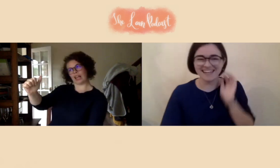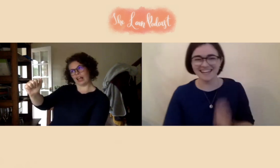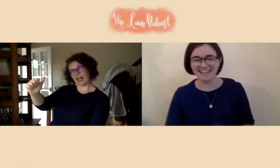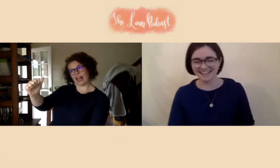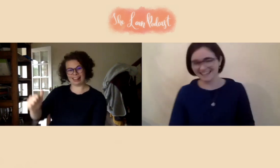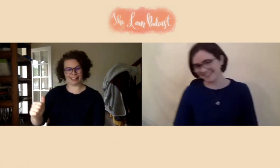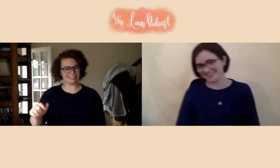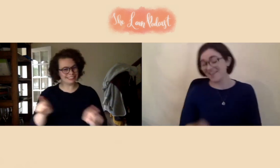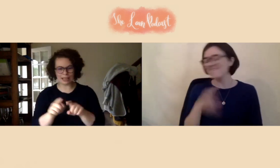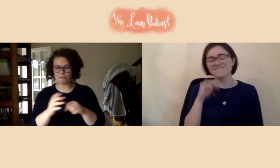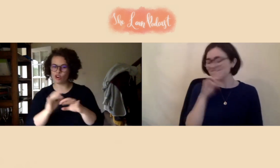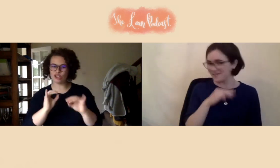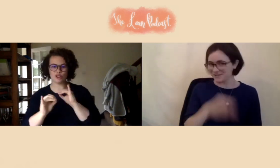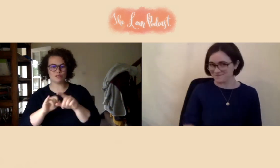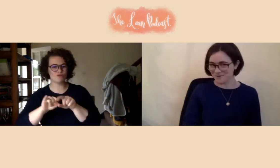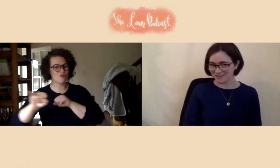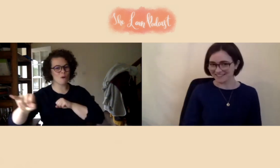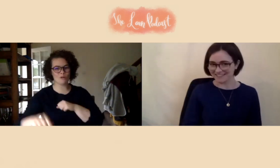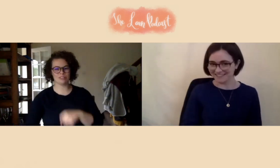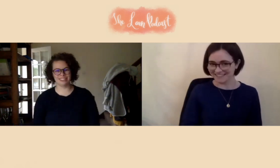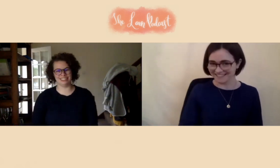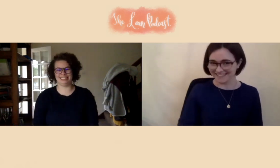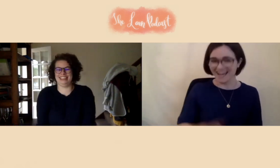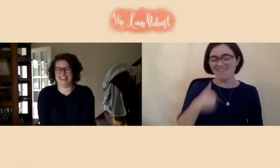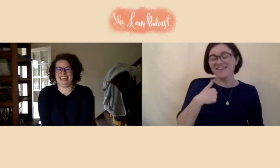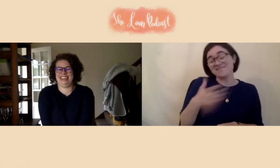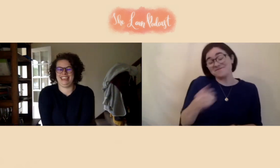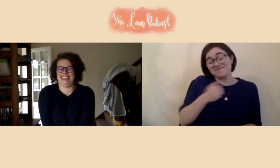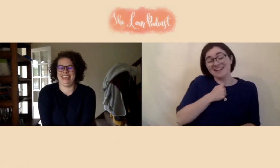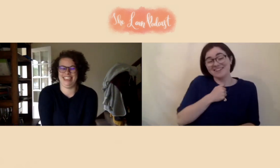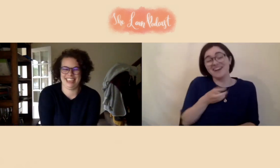They're very important. And what I've found, the best way to get a great angle, Ciara's hot tip,